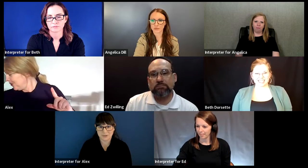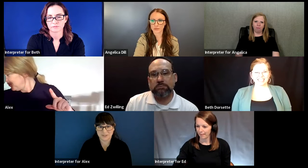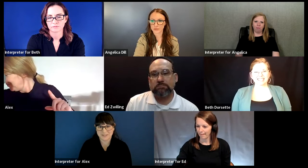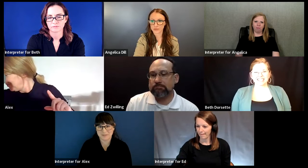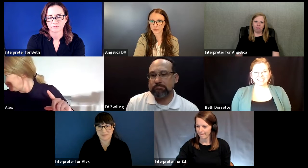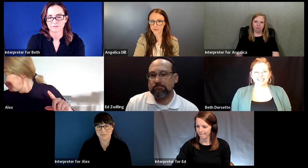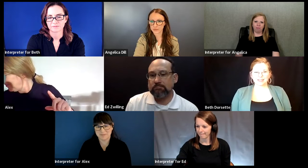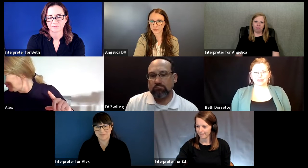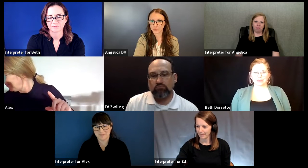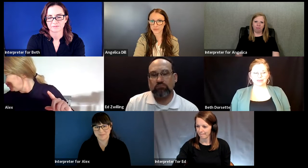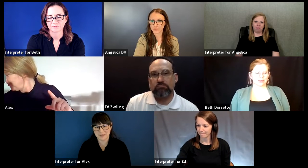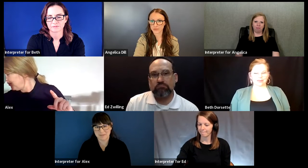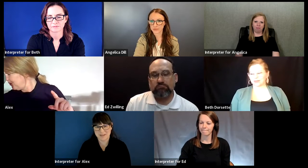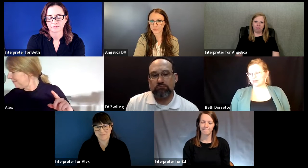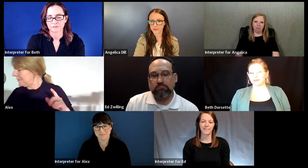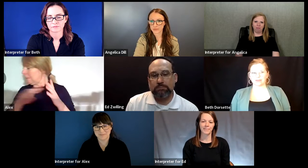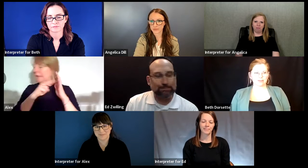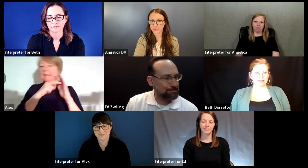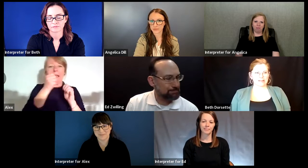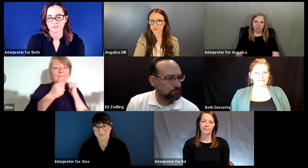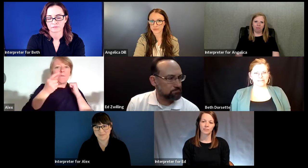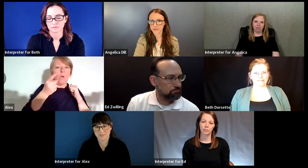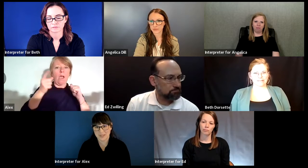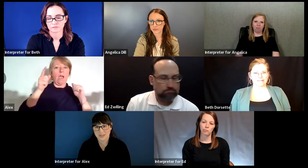So hold on just a moment. Let me grab that.